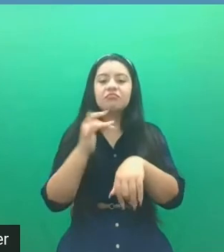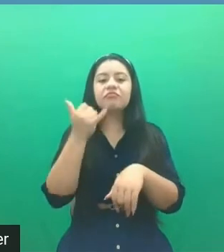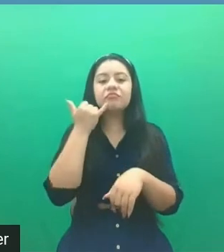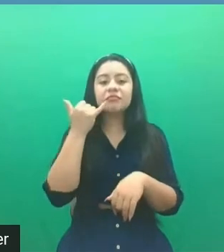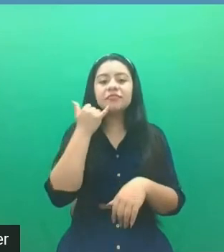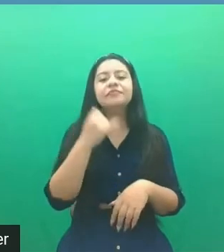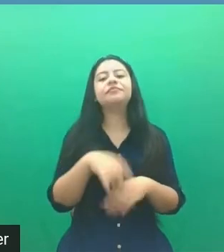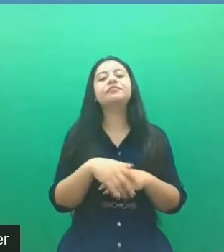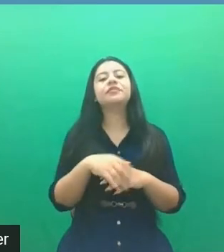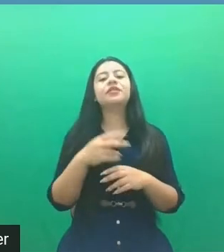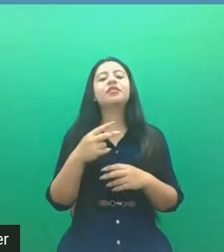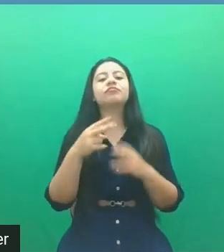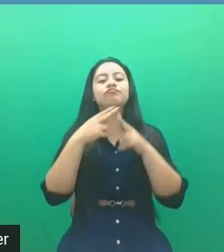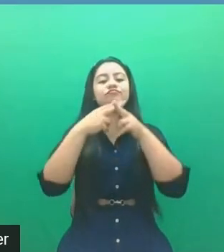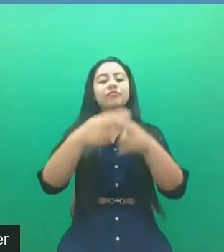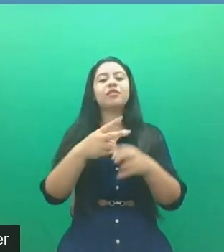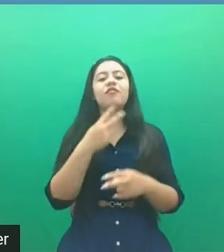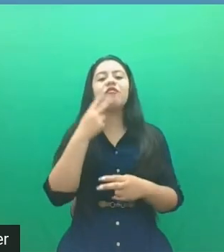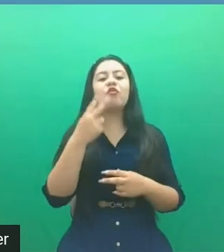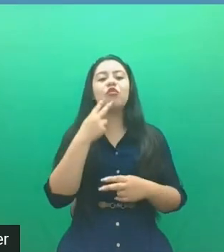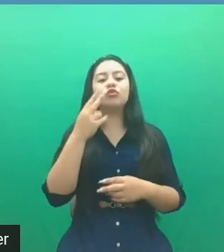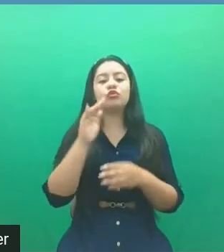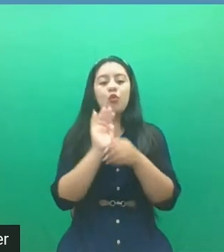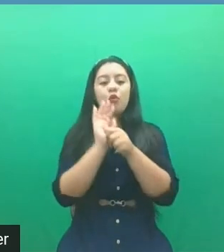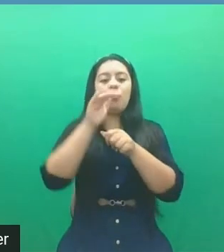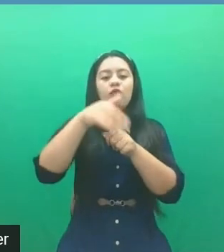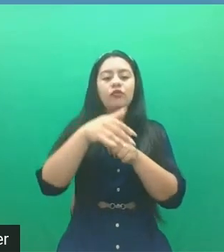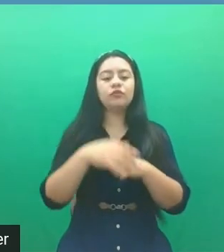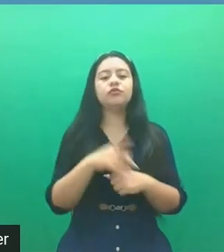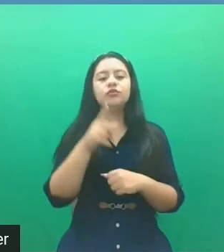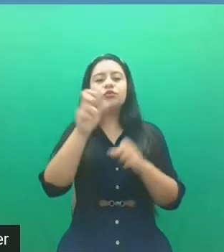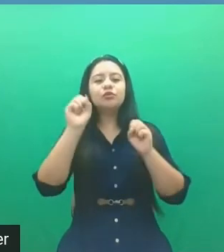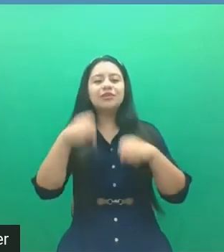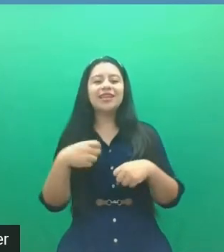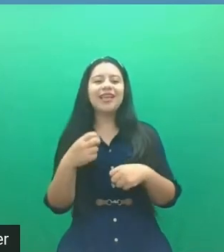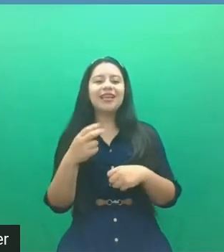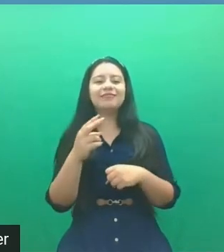You can just ask Siri to turn it on so you can say, I'm not going to say her name, but her name,